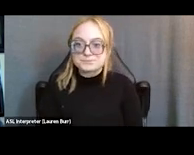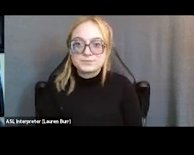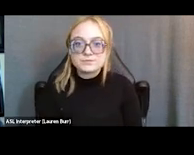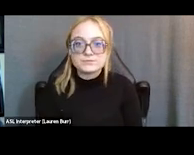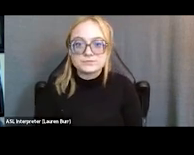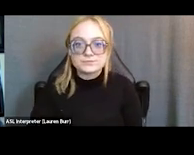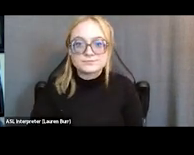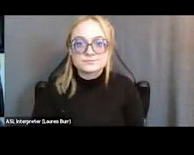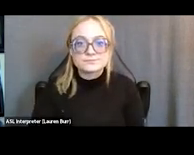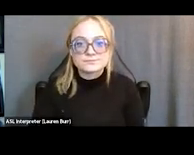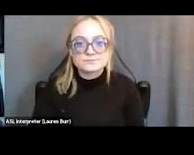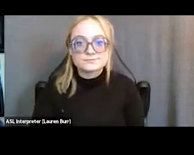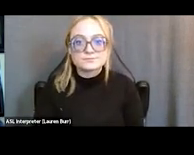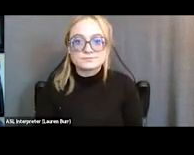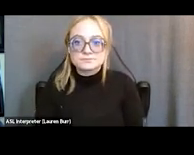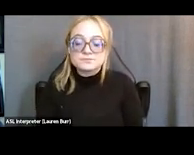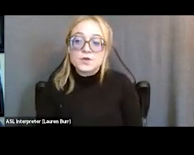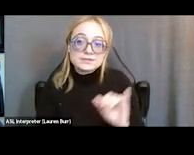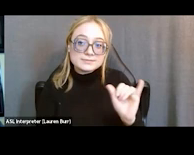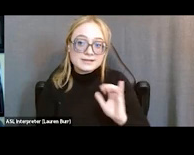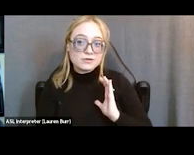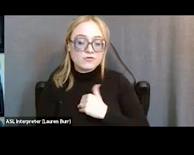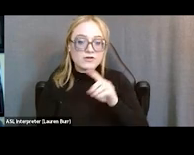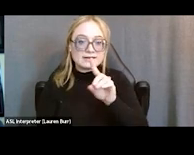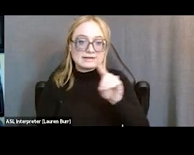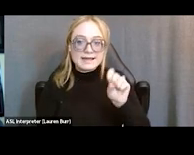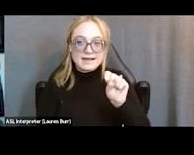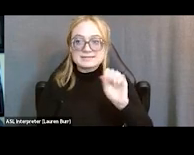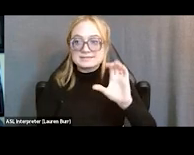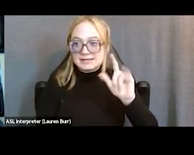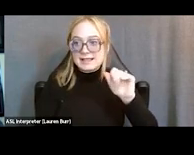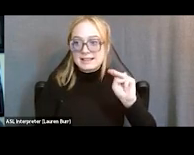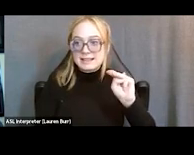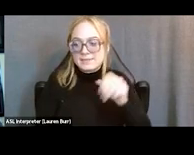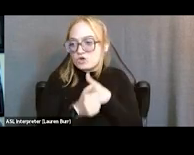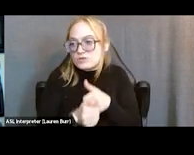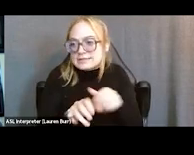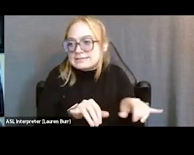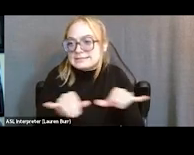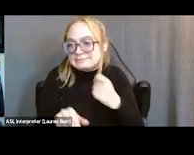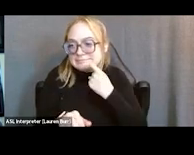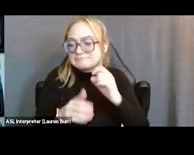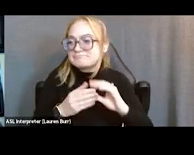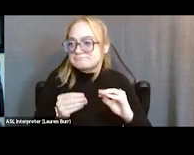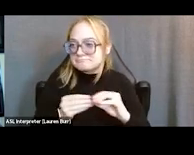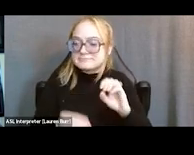And so similarly, our DDS claims are tracked the same way that I just talked about SSA claims being tracked.